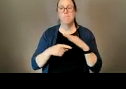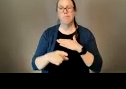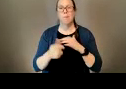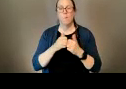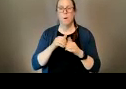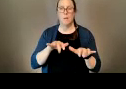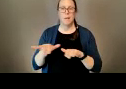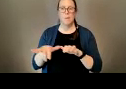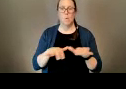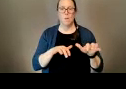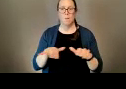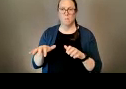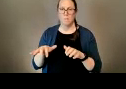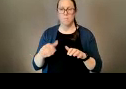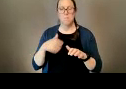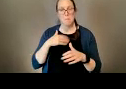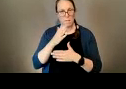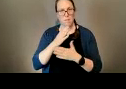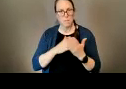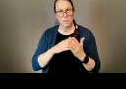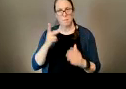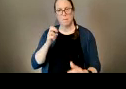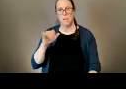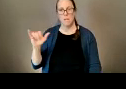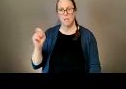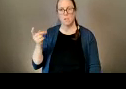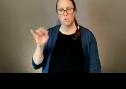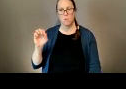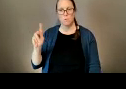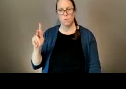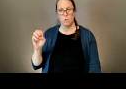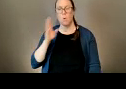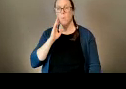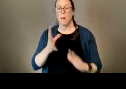There are some key strokes which will mimic a left click or a right click,